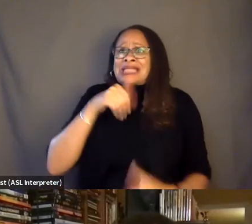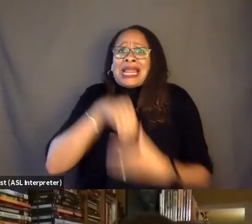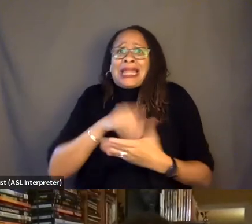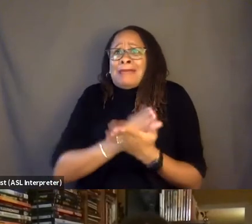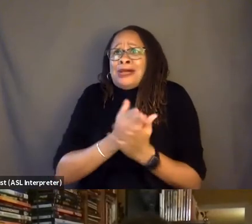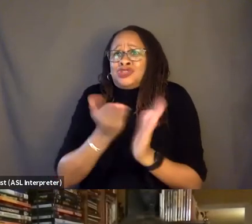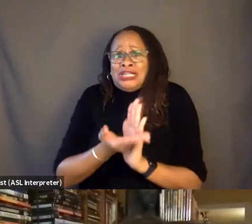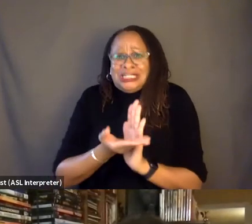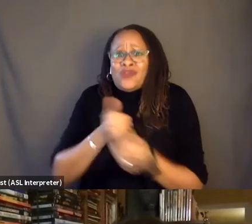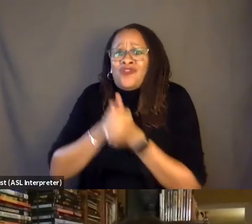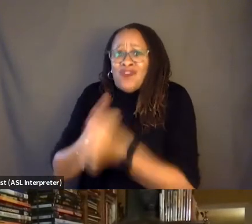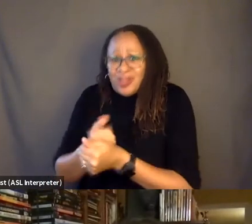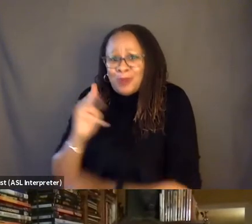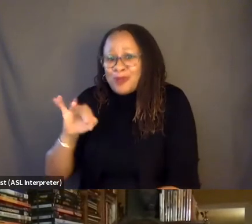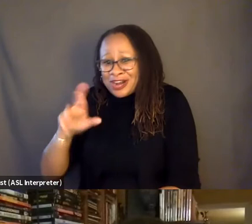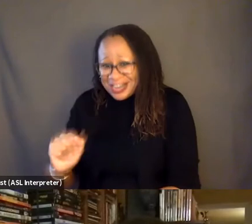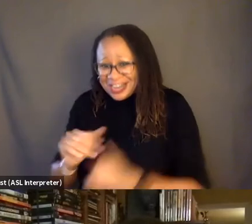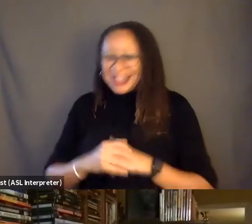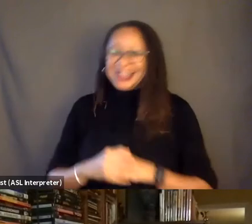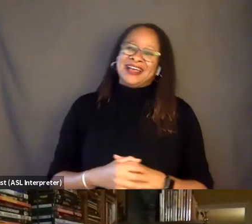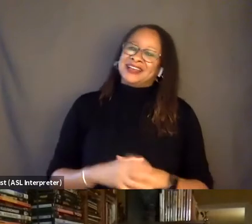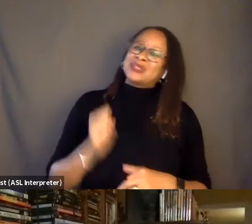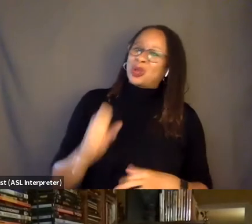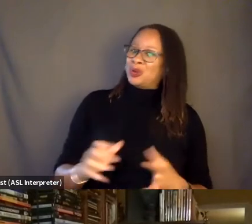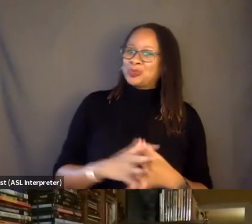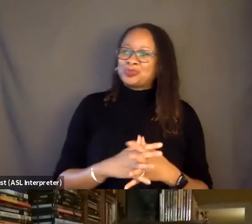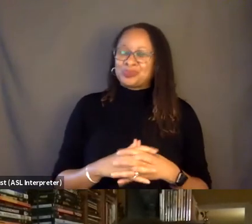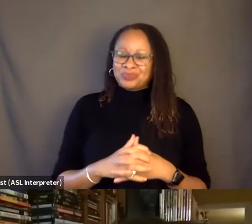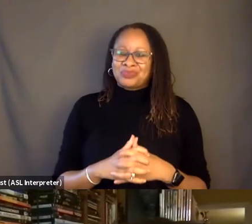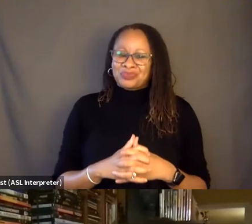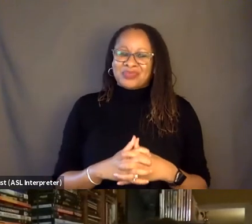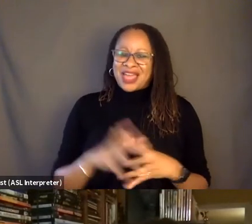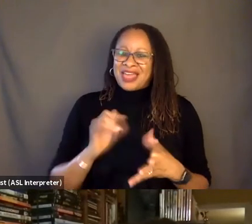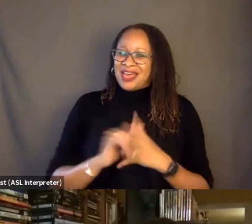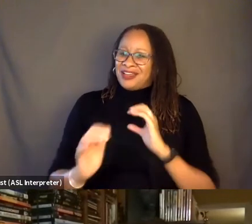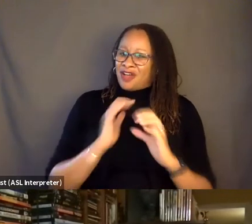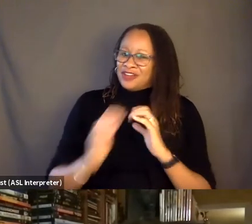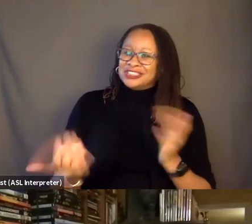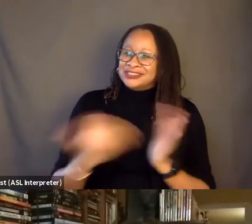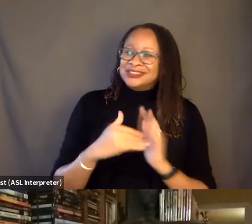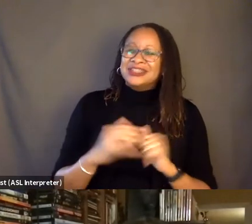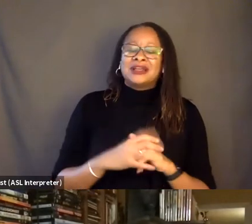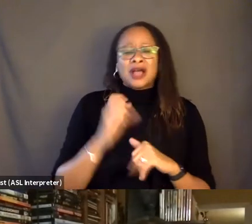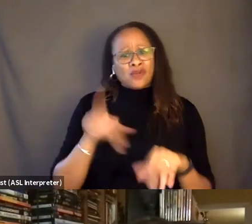So that was like, "Oh, this is interesting "to have this conversation." But of course you have to deal with it.